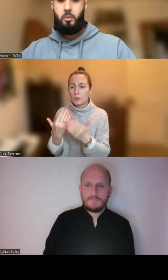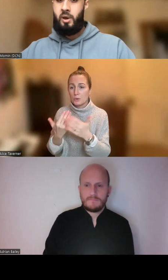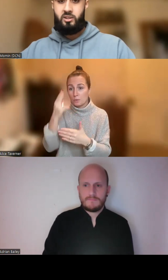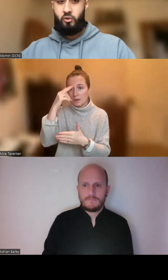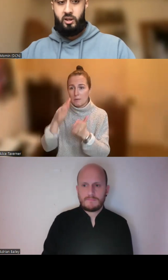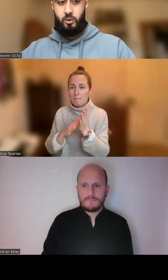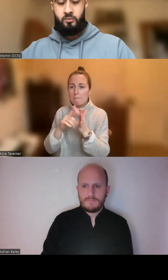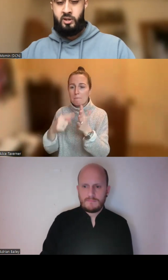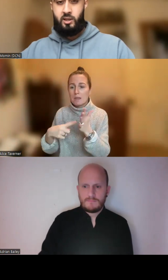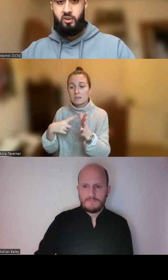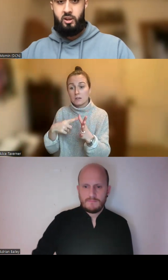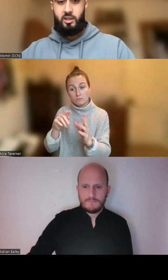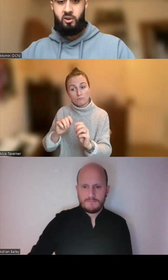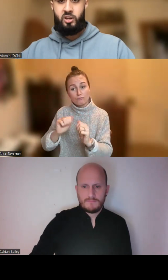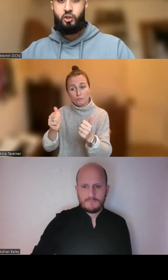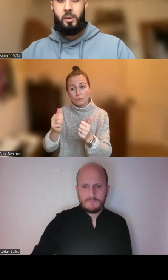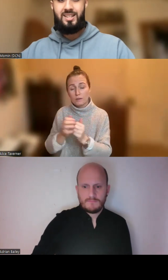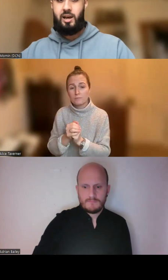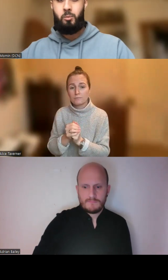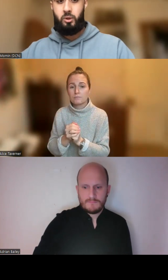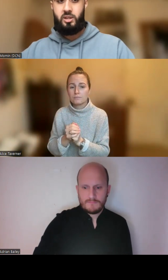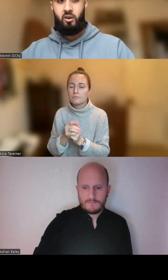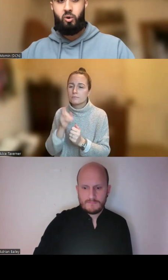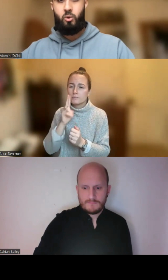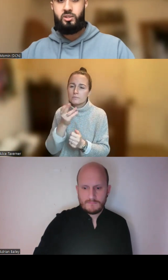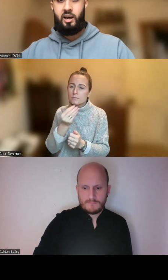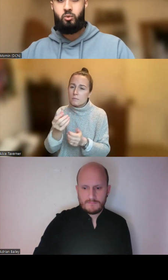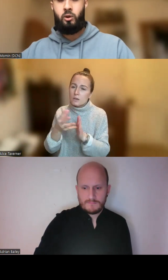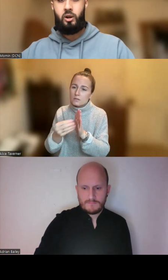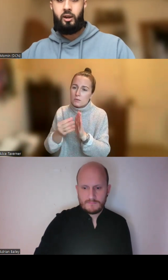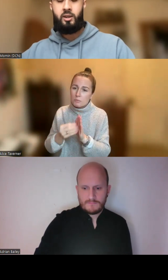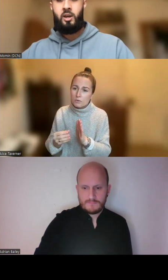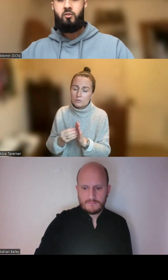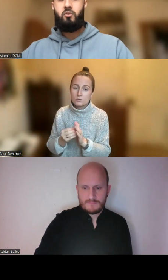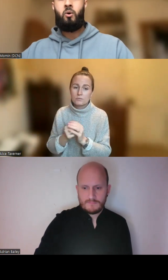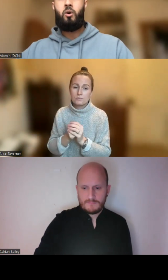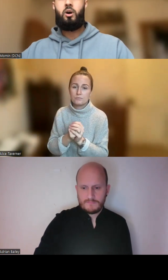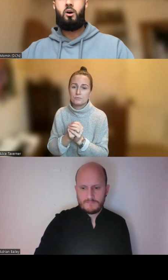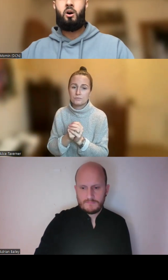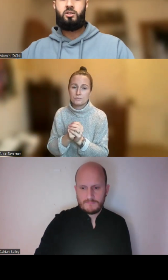Meta is great as well. Let's have a look at some examples now of what those ads would look like for arts